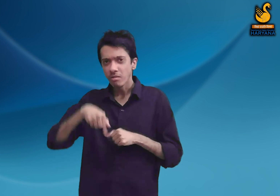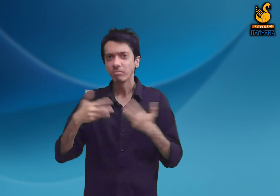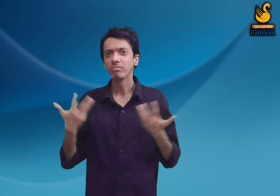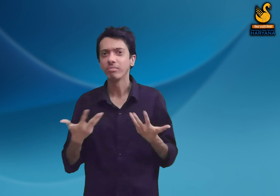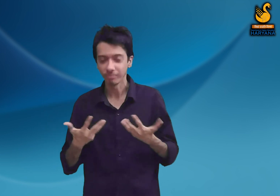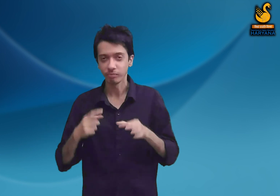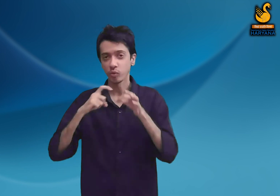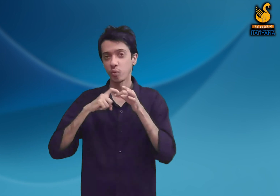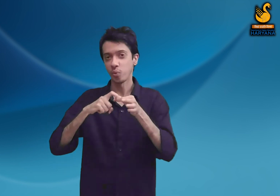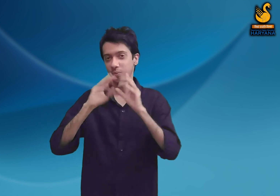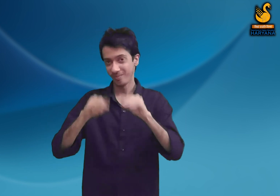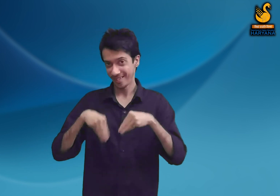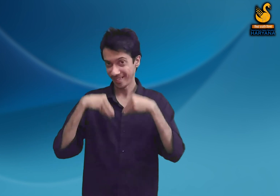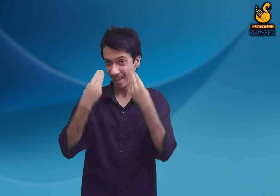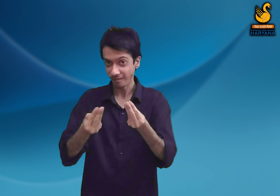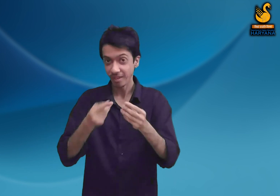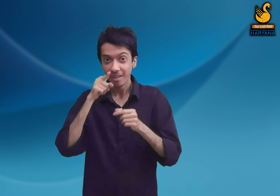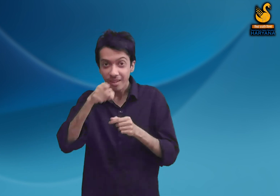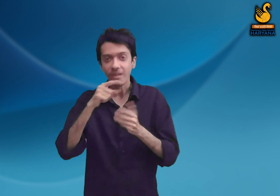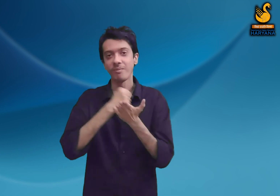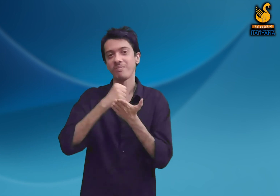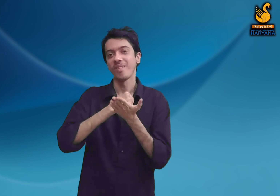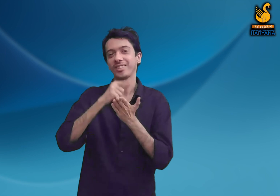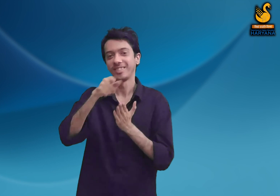Now, I'll give some questions for you to practice.